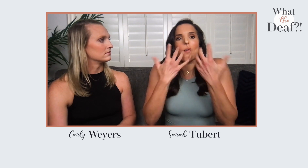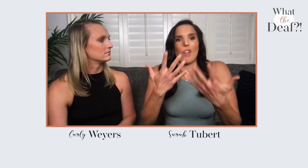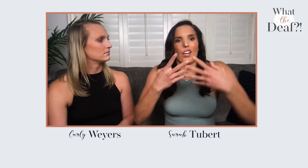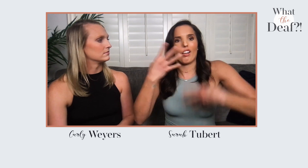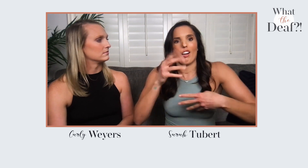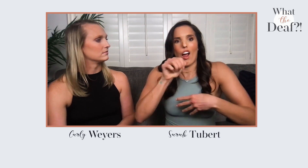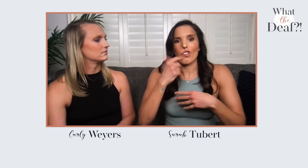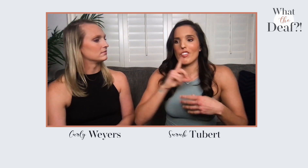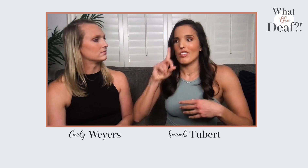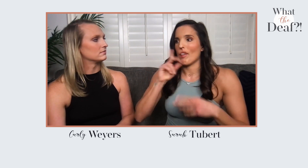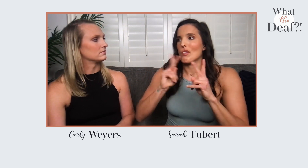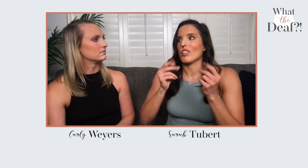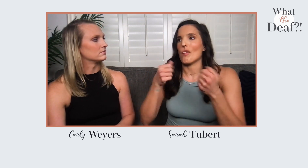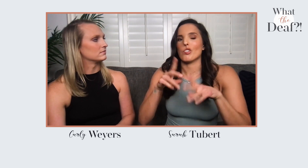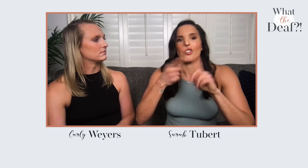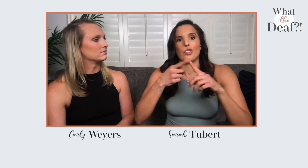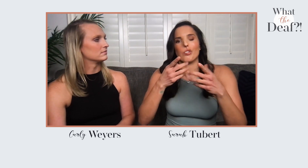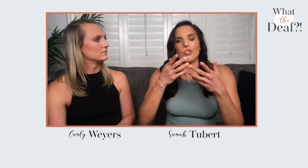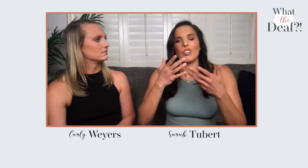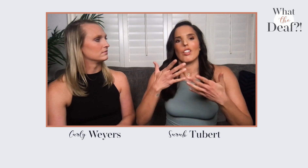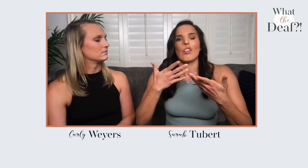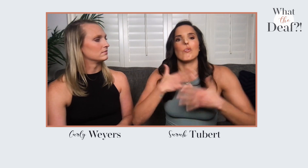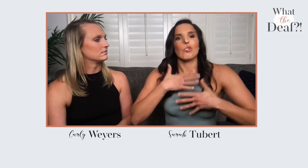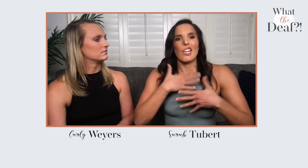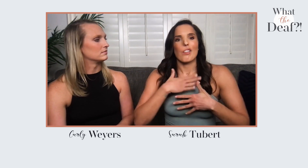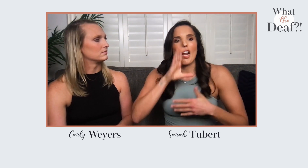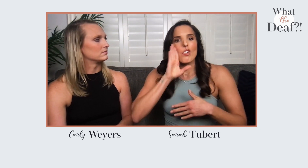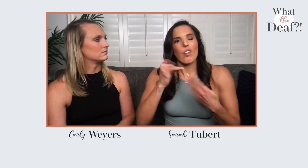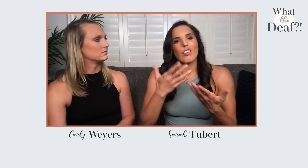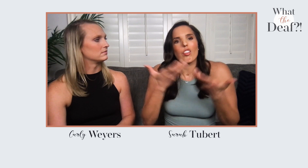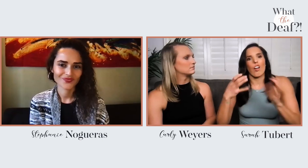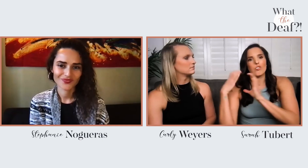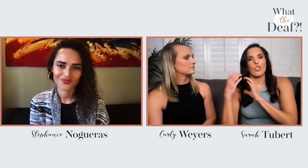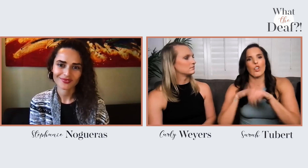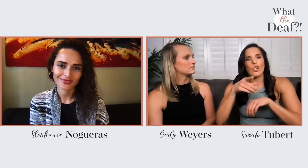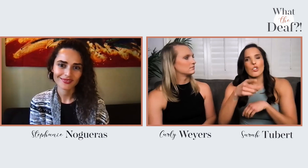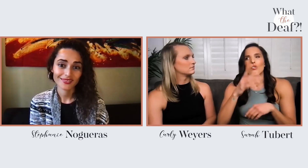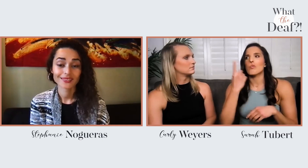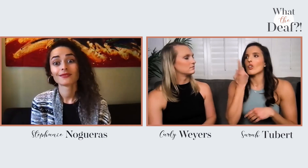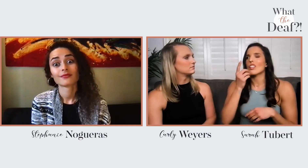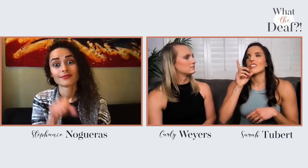It gives us within the Deaf community the opportunity to breathe, and I know that's a lot of responsibility on you,